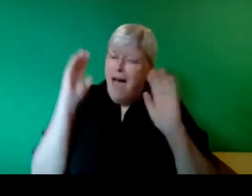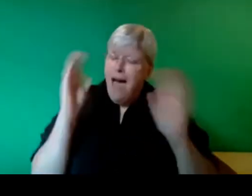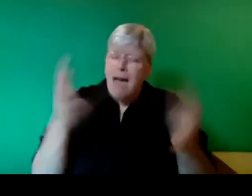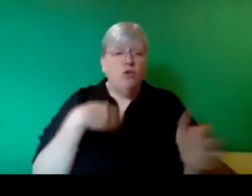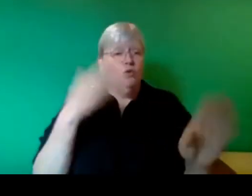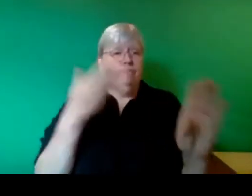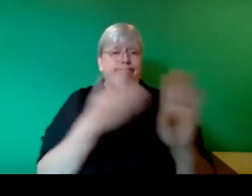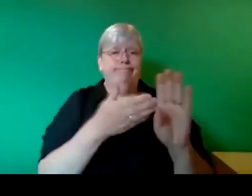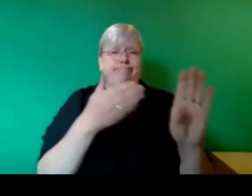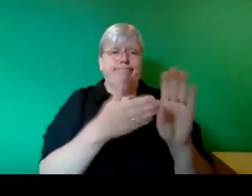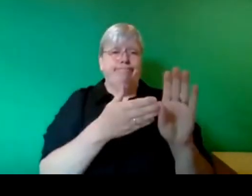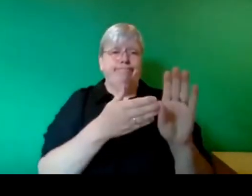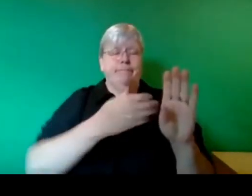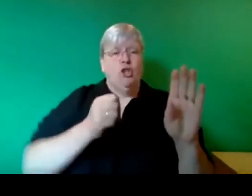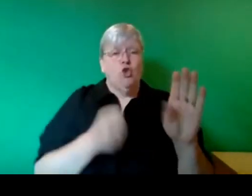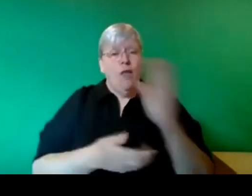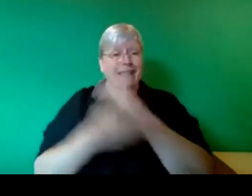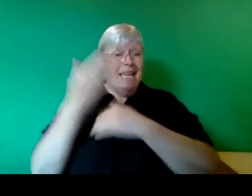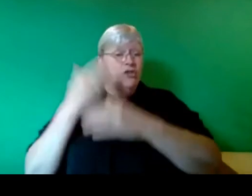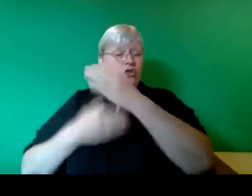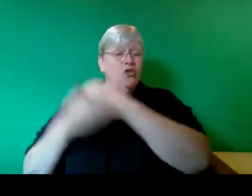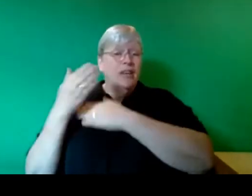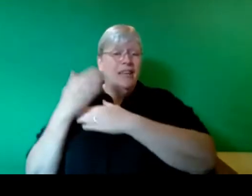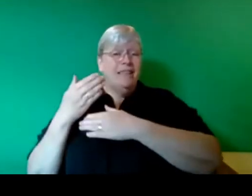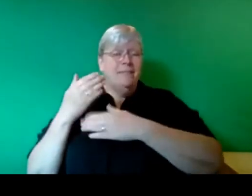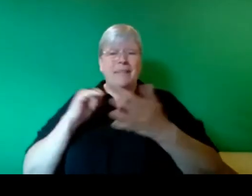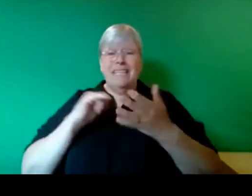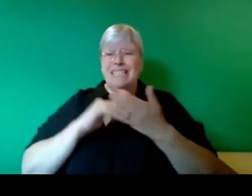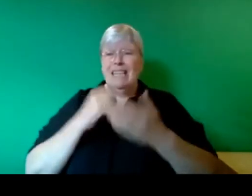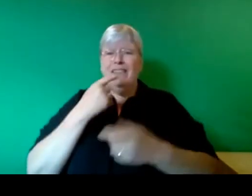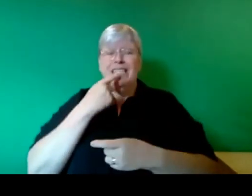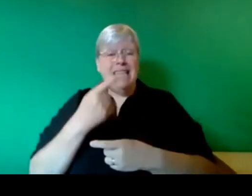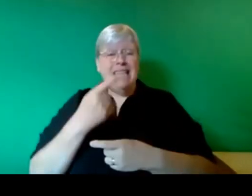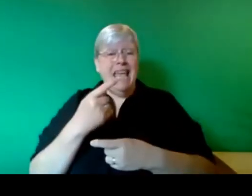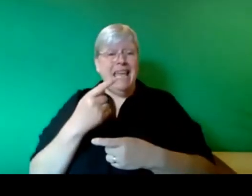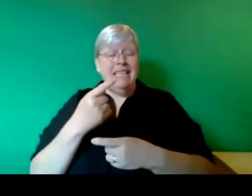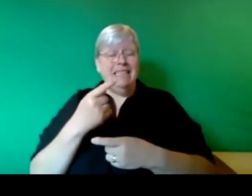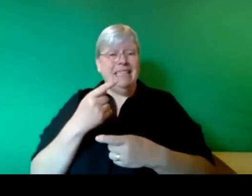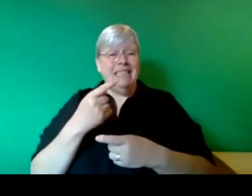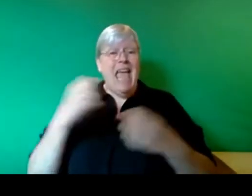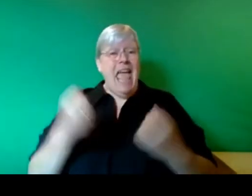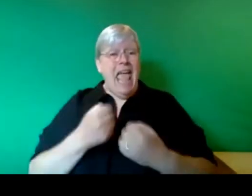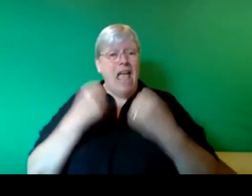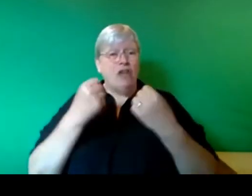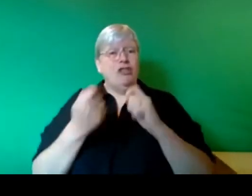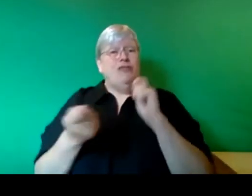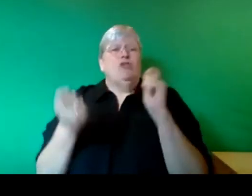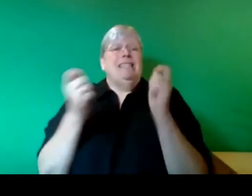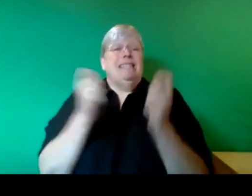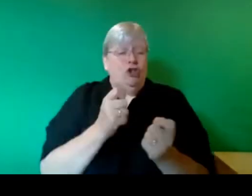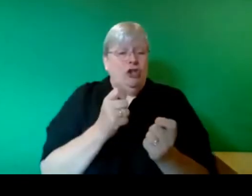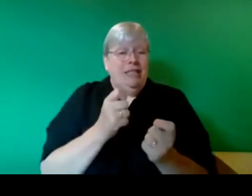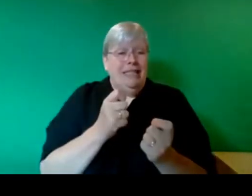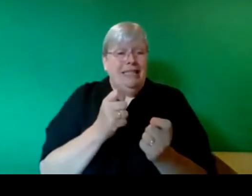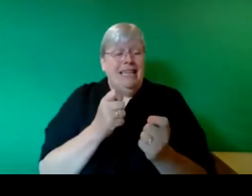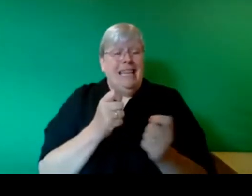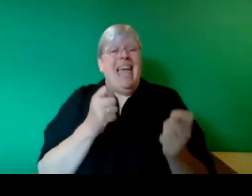as Stephen said, our history so far of energy transition and deindustrialisation means that many